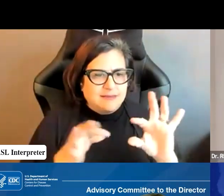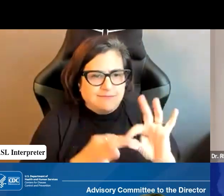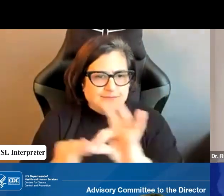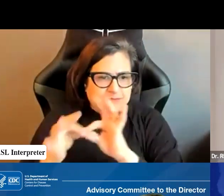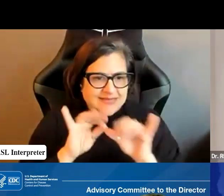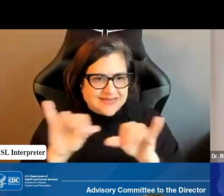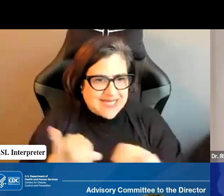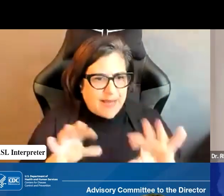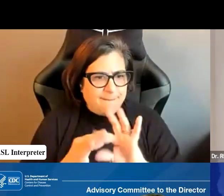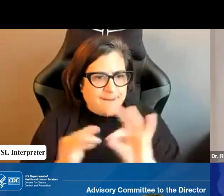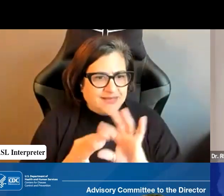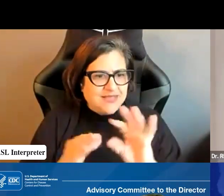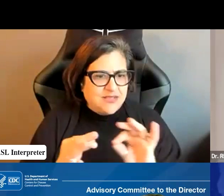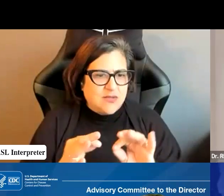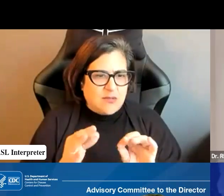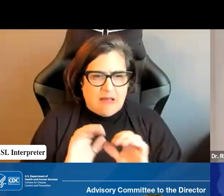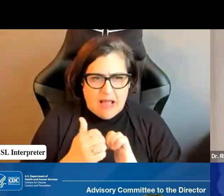to be an important part, I think. Jill?